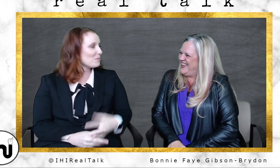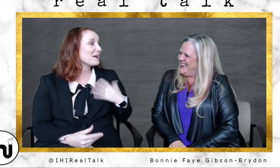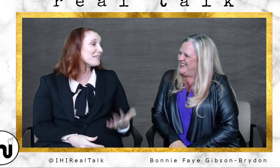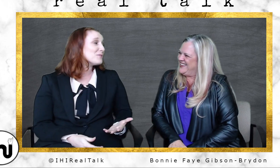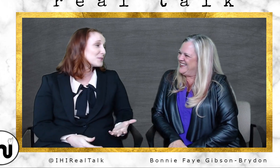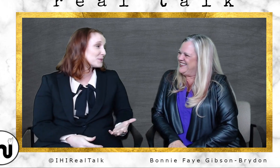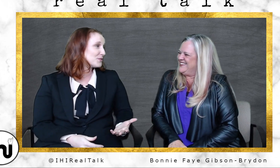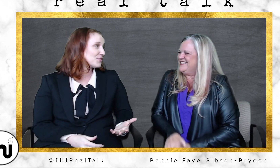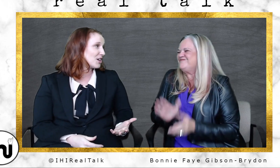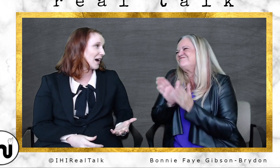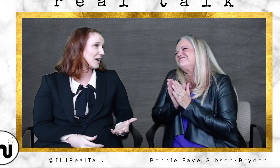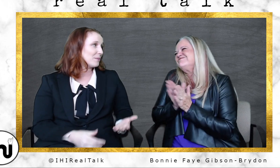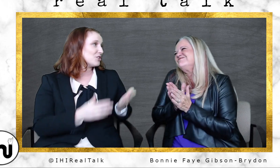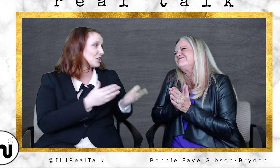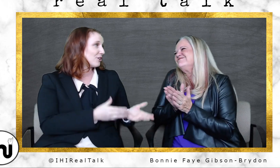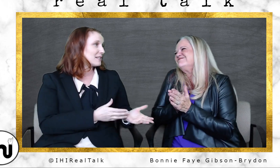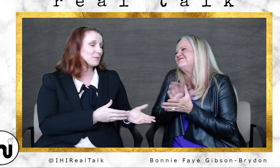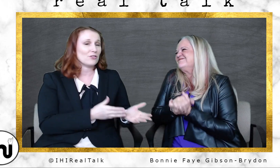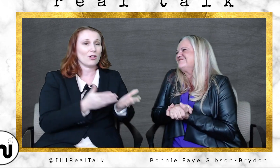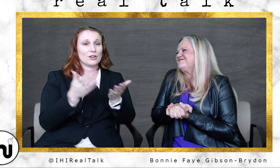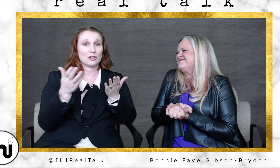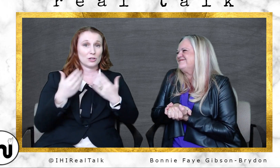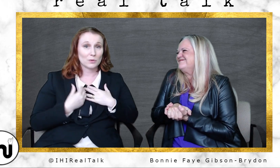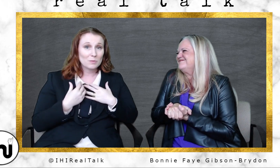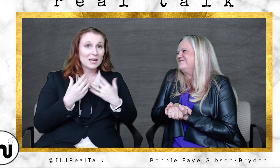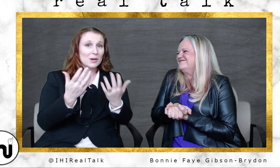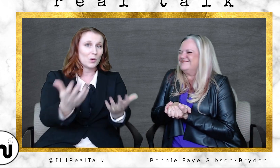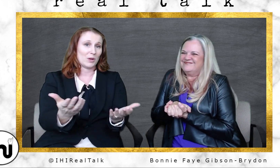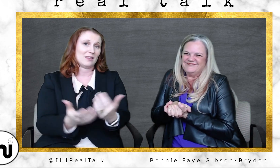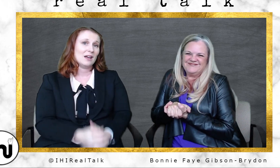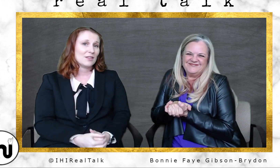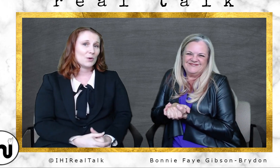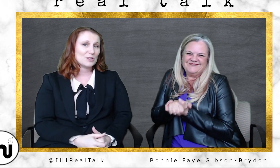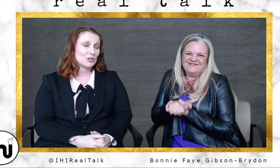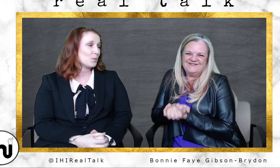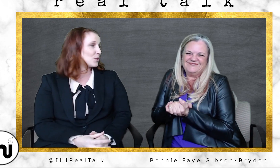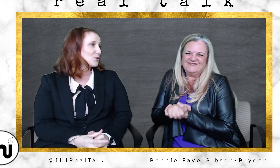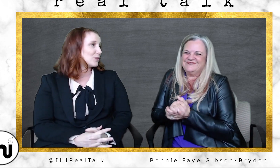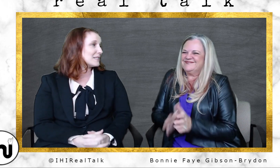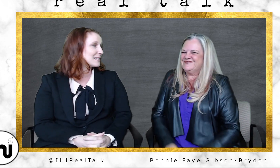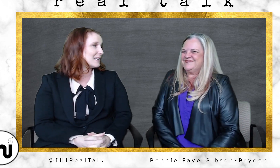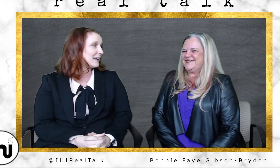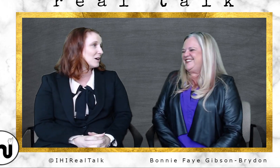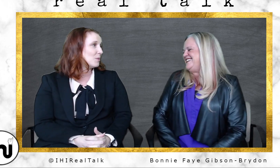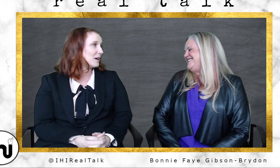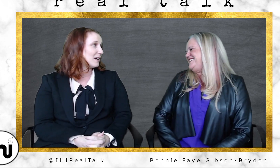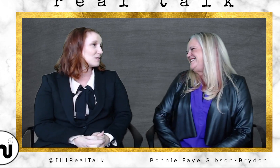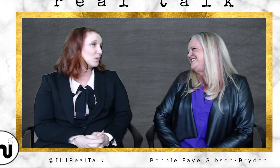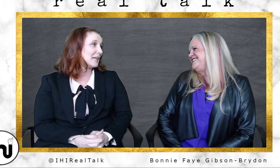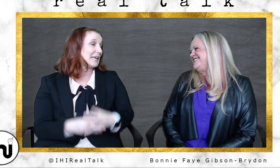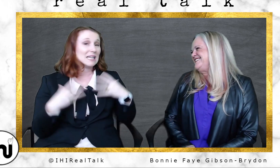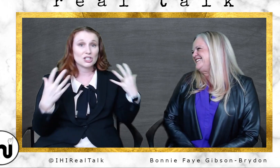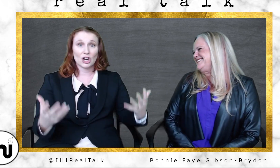Desirée: Well, Bonnie, thank you so much for your time, sharing some hair knowledge not only with me but with those interpreters who are listening because we need each other.